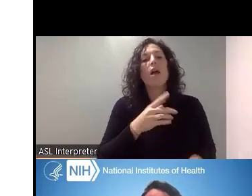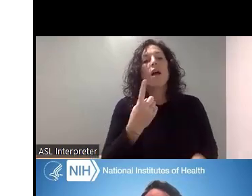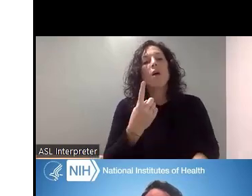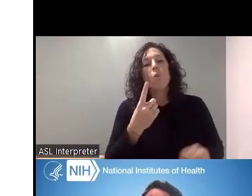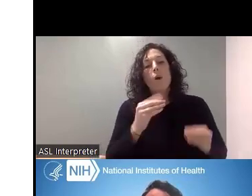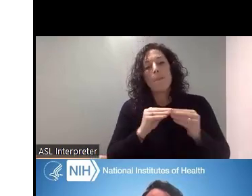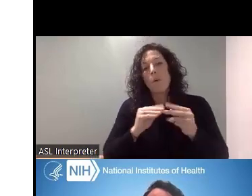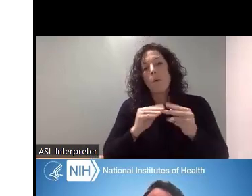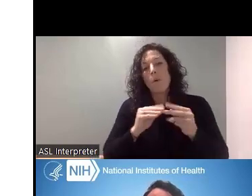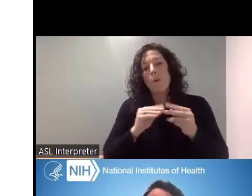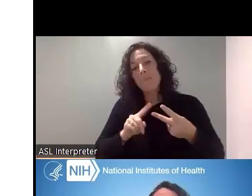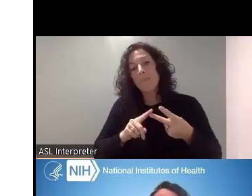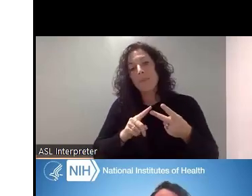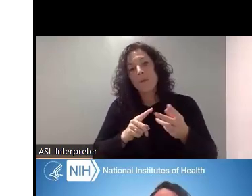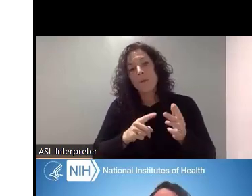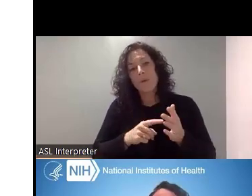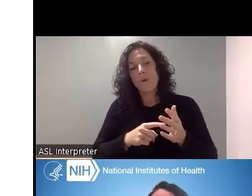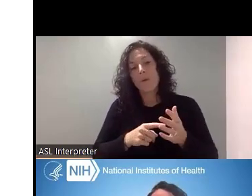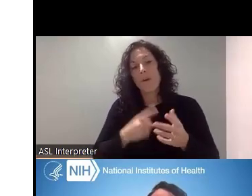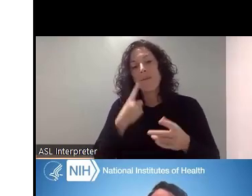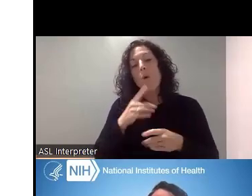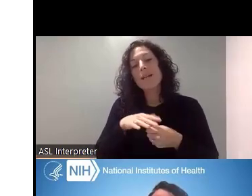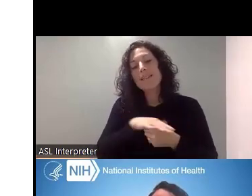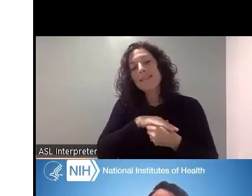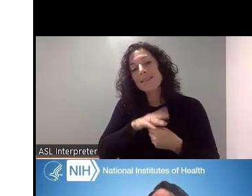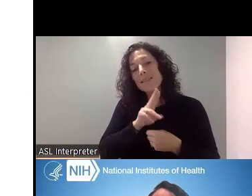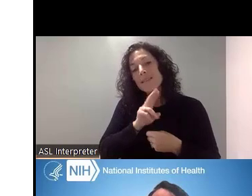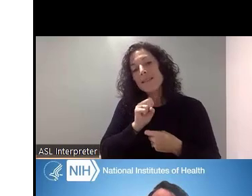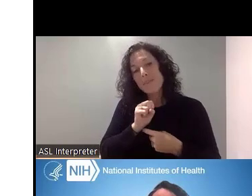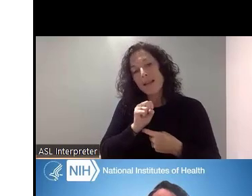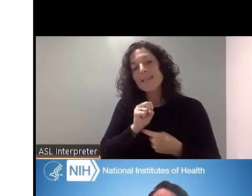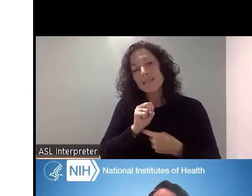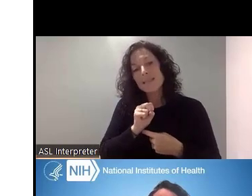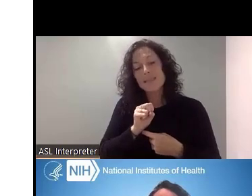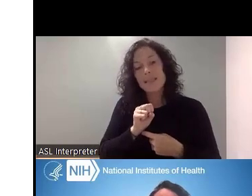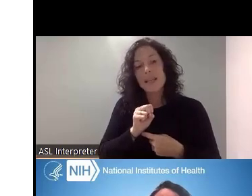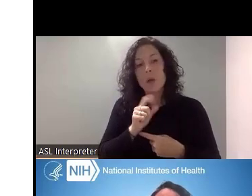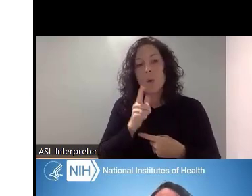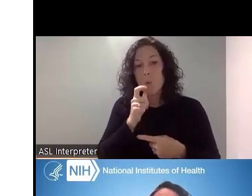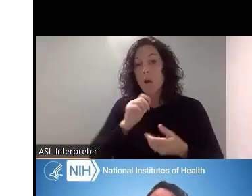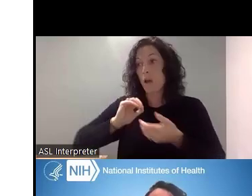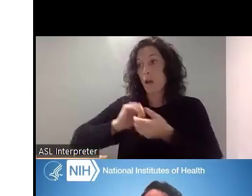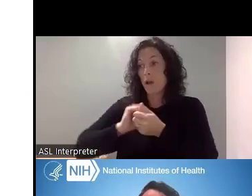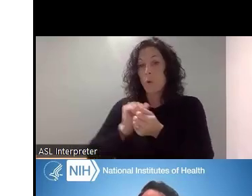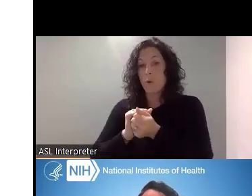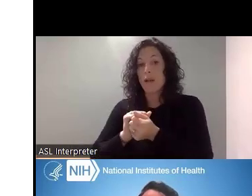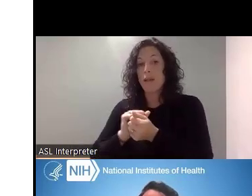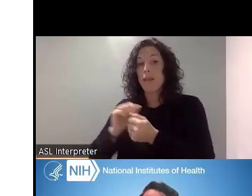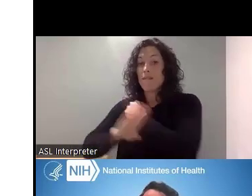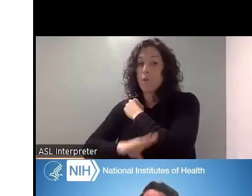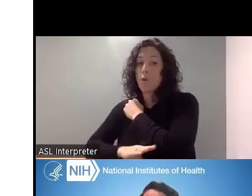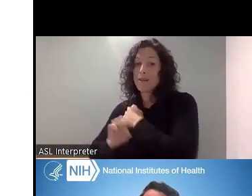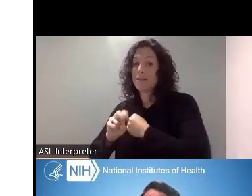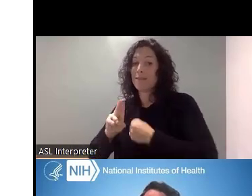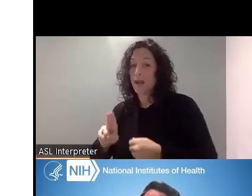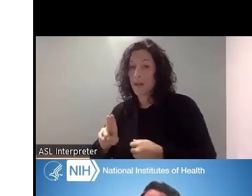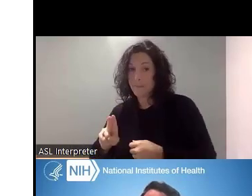especially for domestic organizations that are working with foreign sub recipients, is that the FFATA Subaward Reporting System,